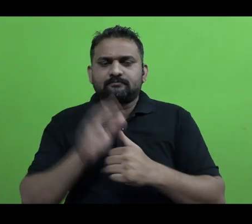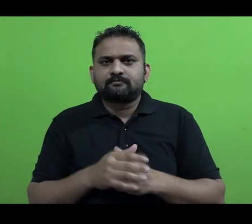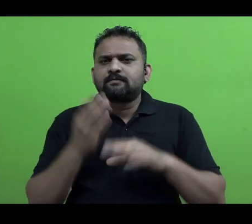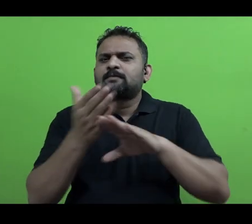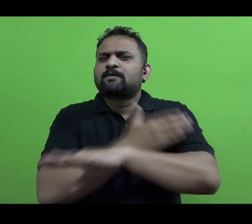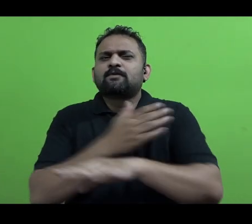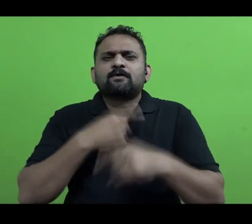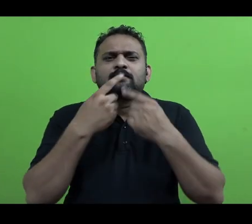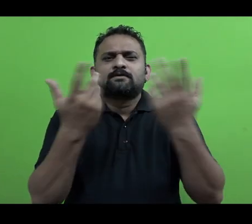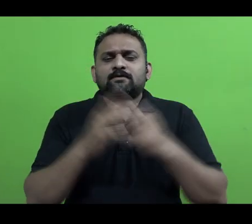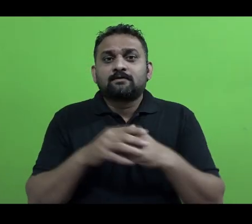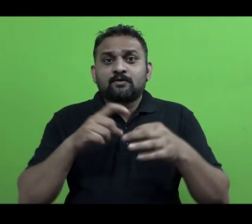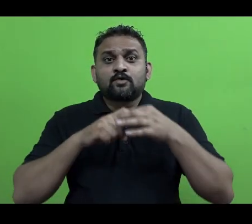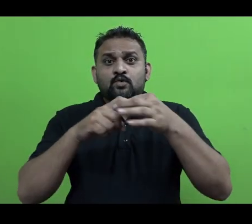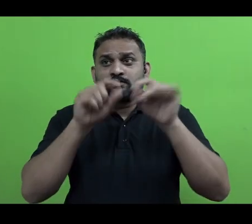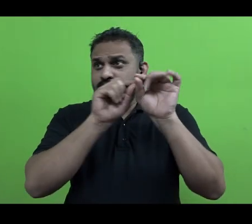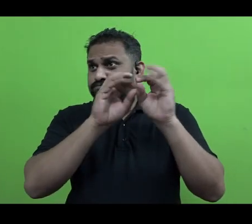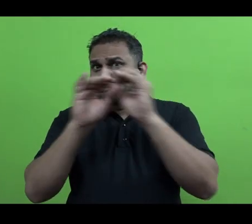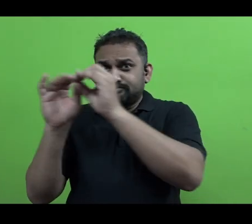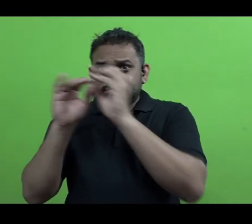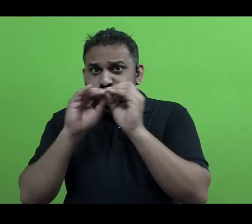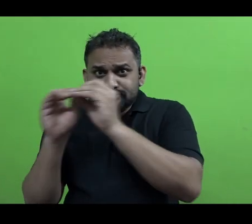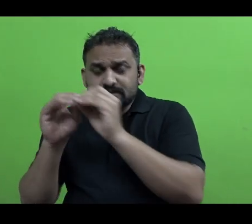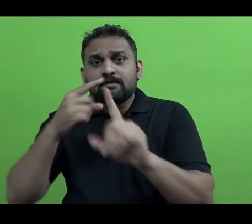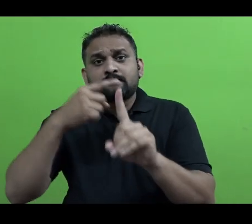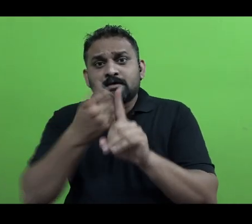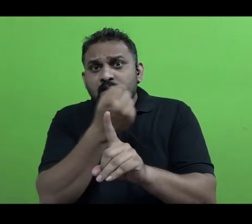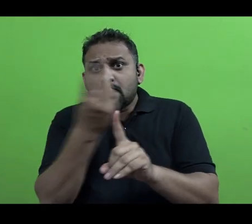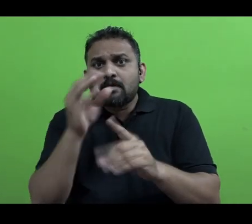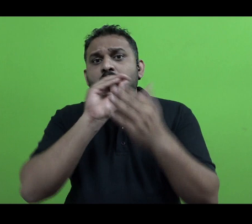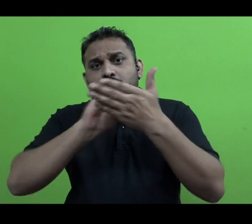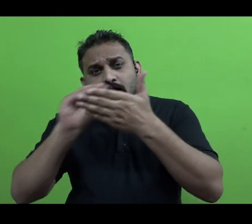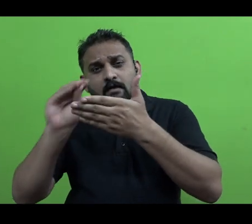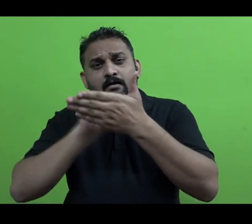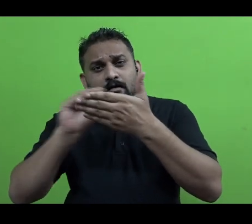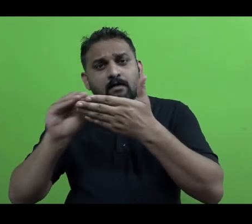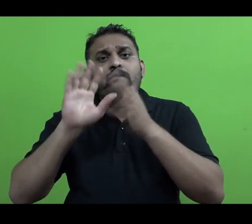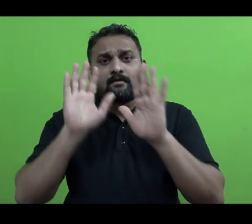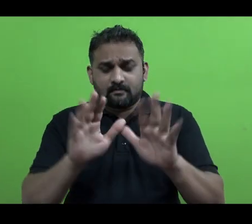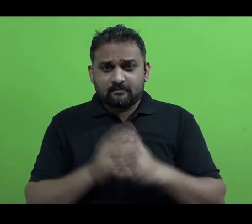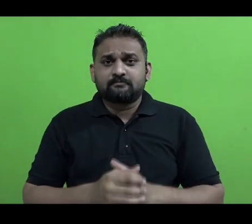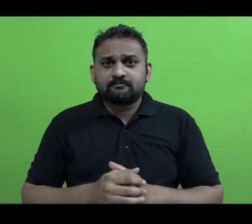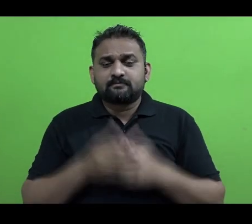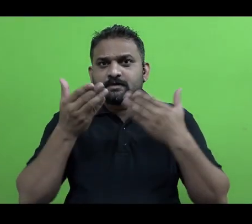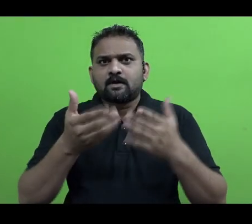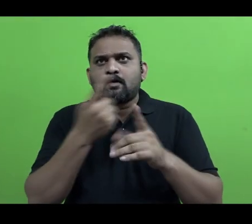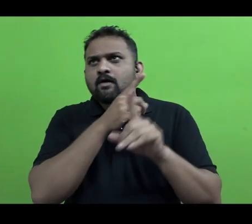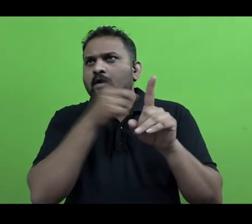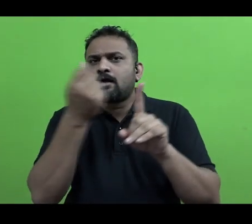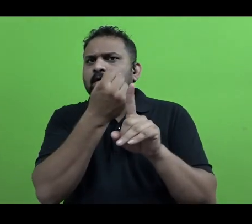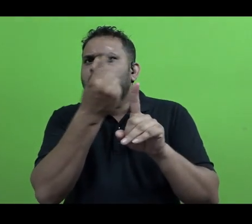Like we said earlier, the word problem has numbers as well as words. So let's now underline